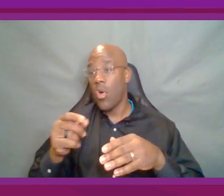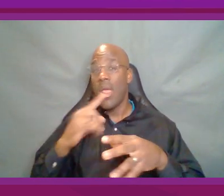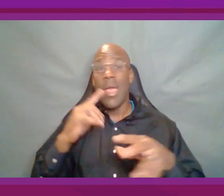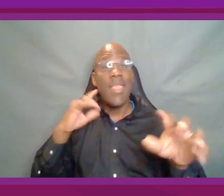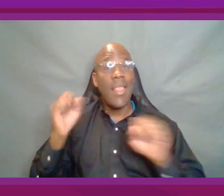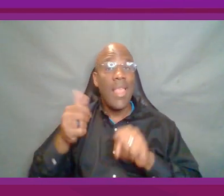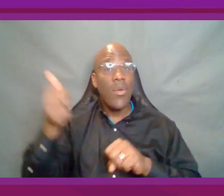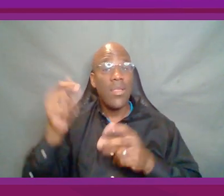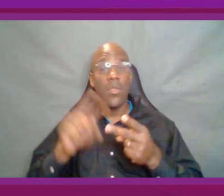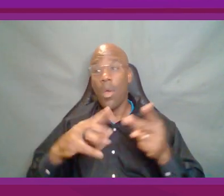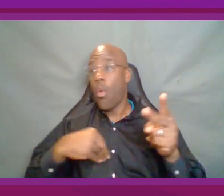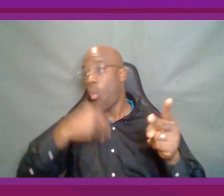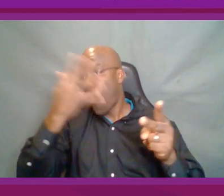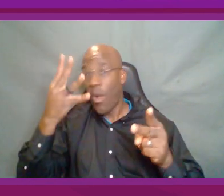whitest person with a disability in the room,